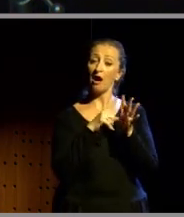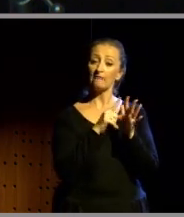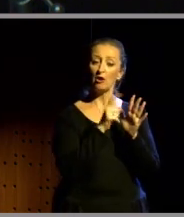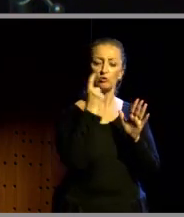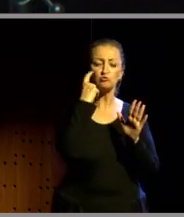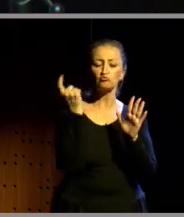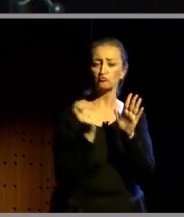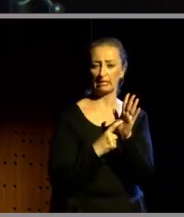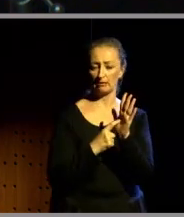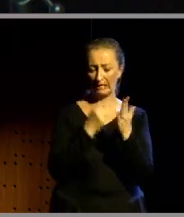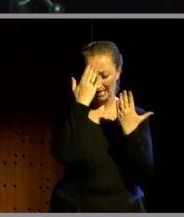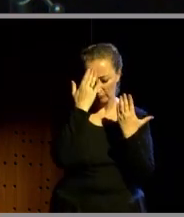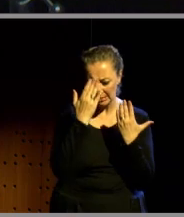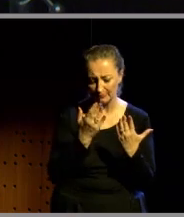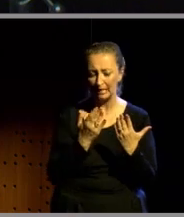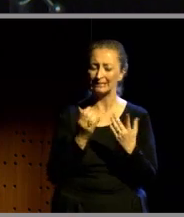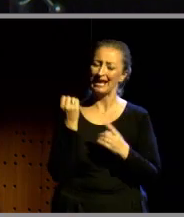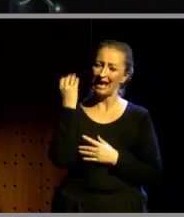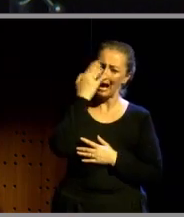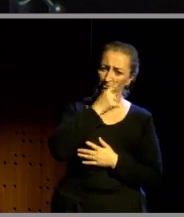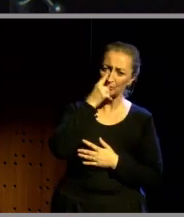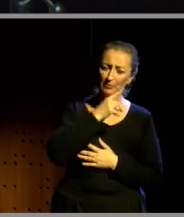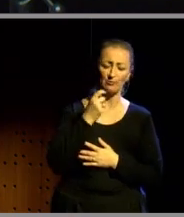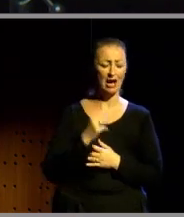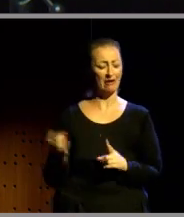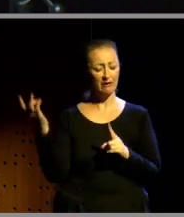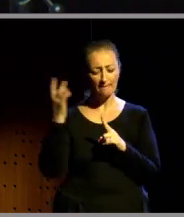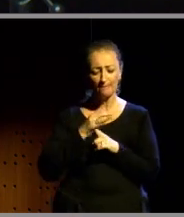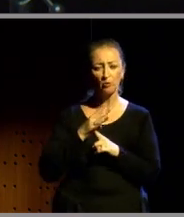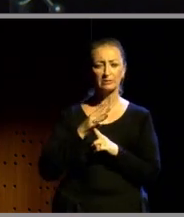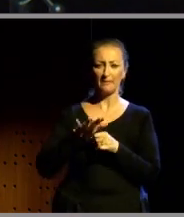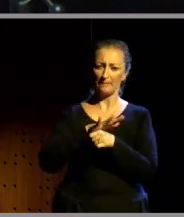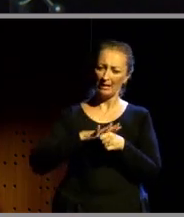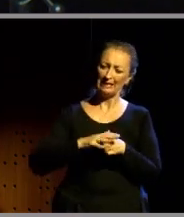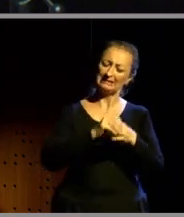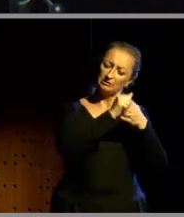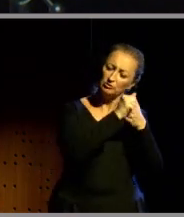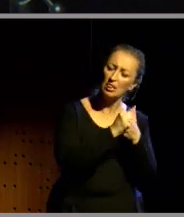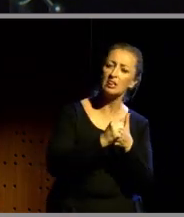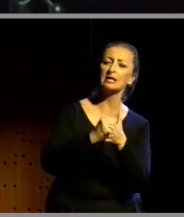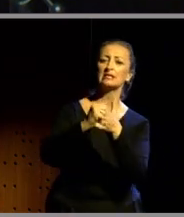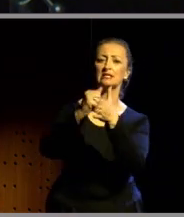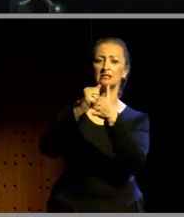place of First Nations people and their ancestral stories that form the centrality